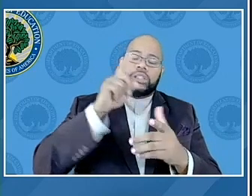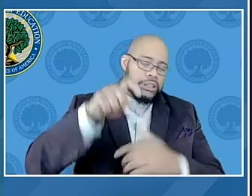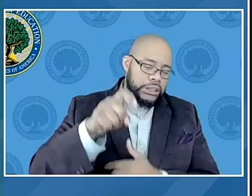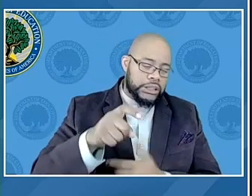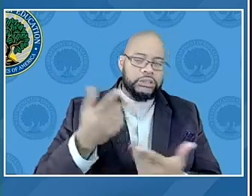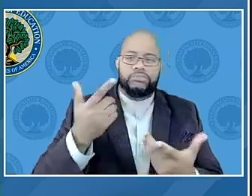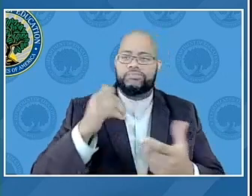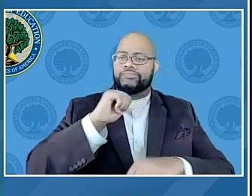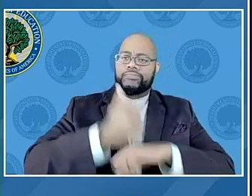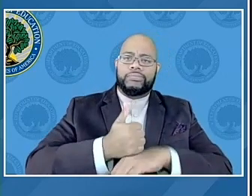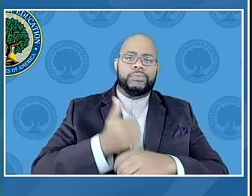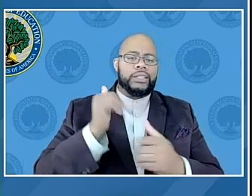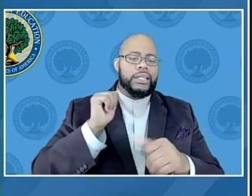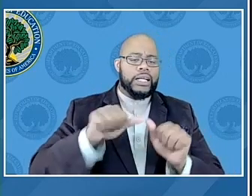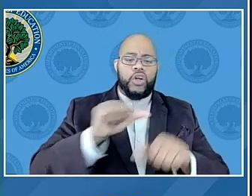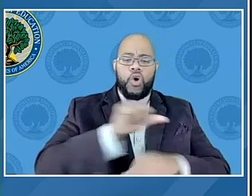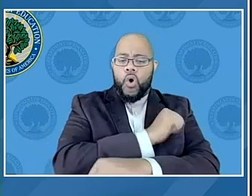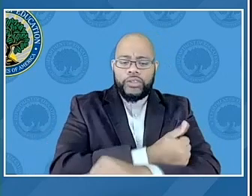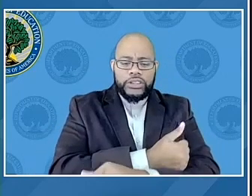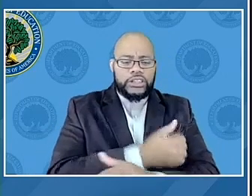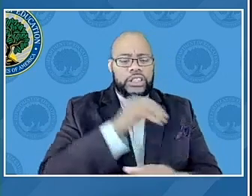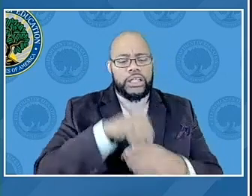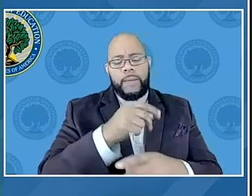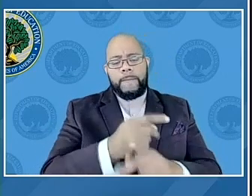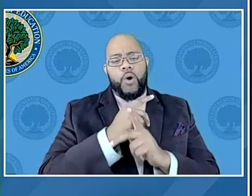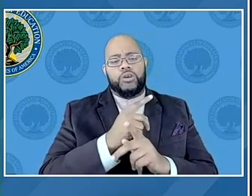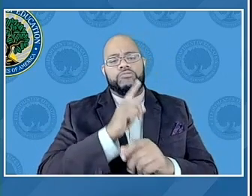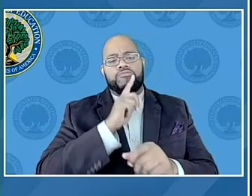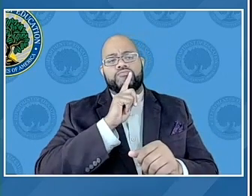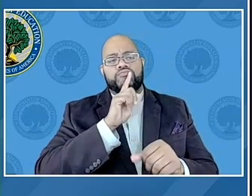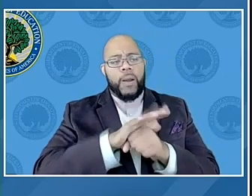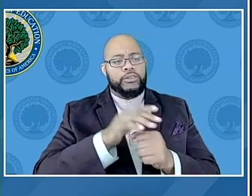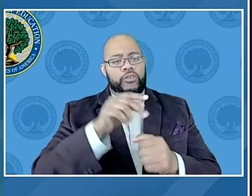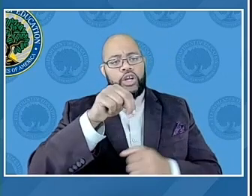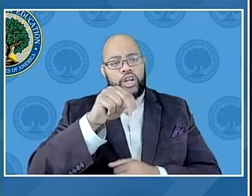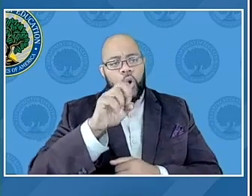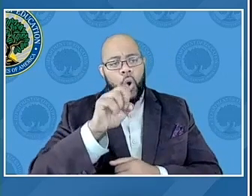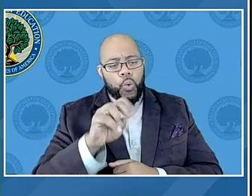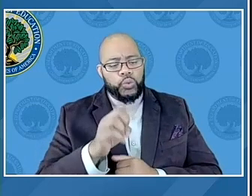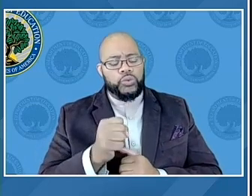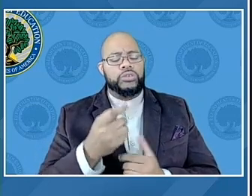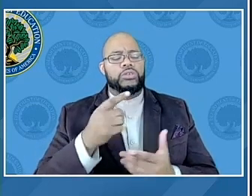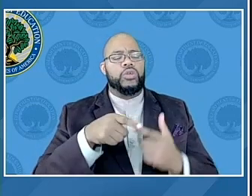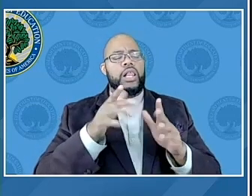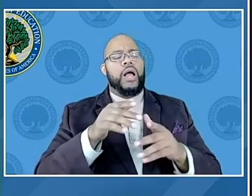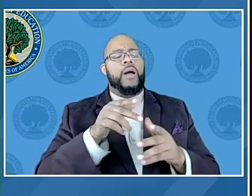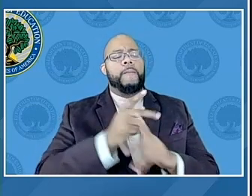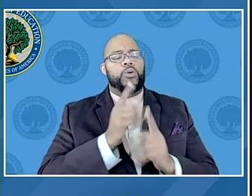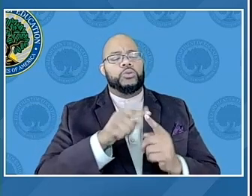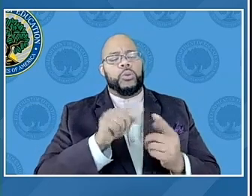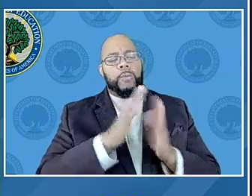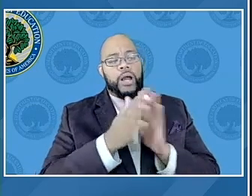authorizations in borrowers promissory notes to allow borrowers who become delinquent, for example, to automatically